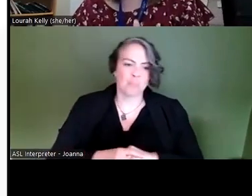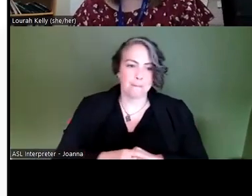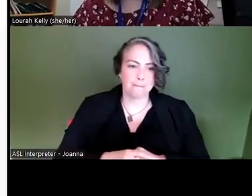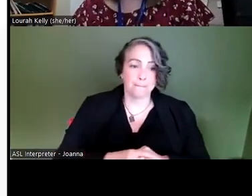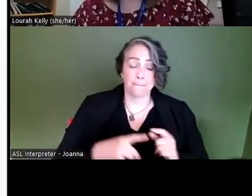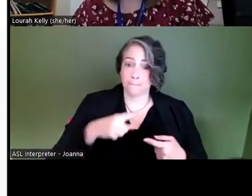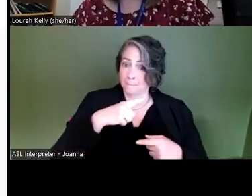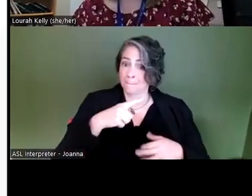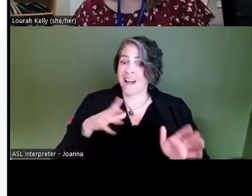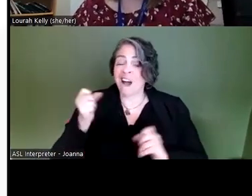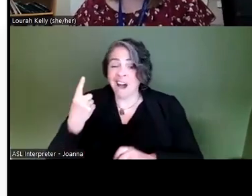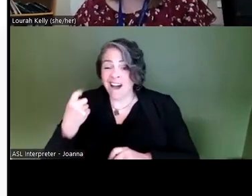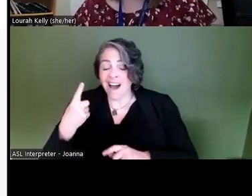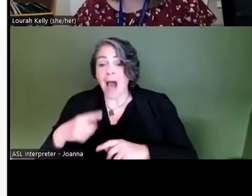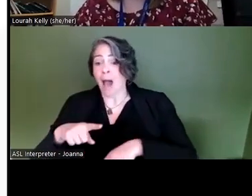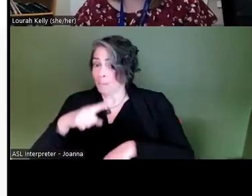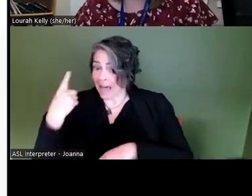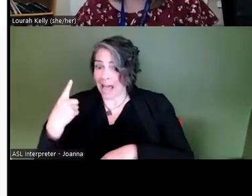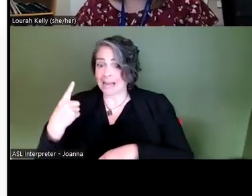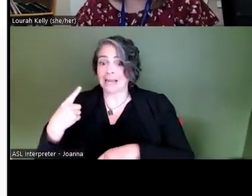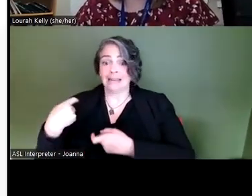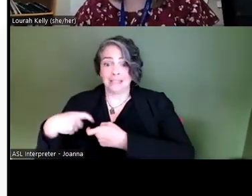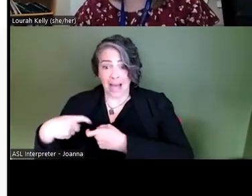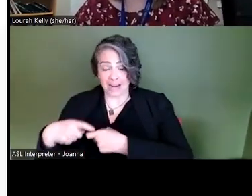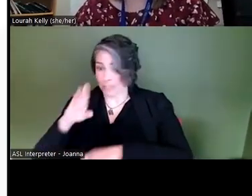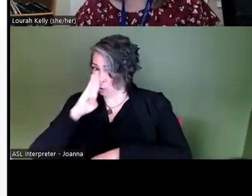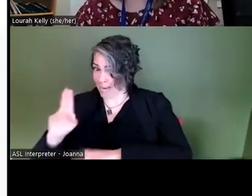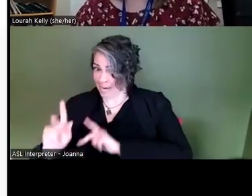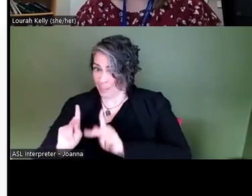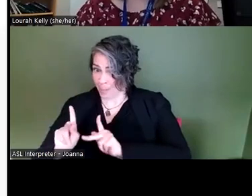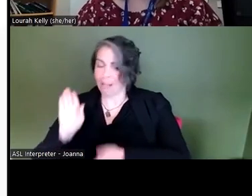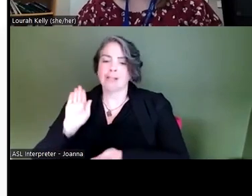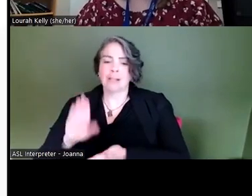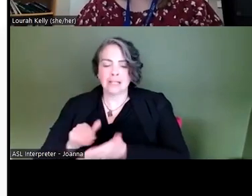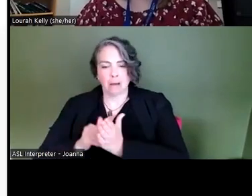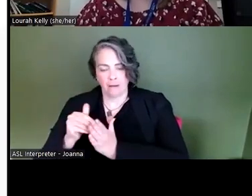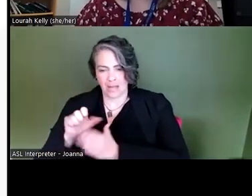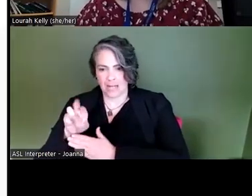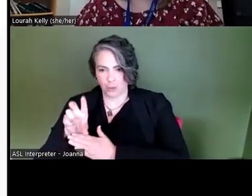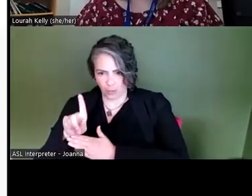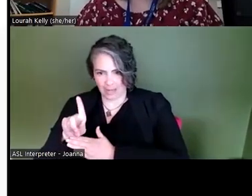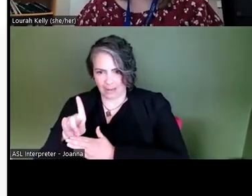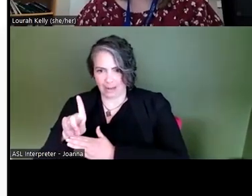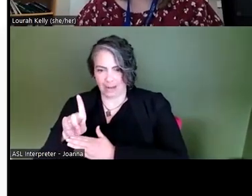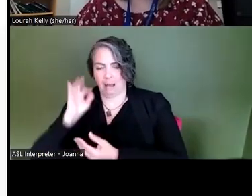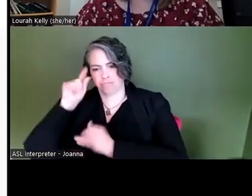lower rates of suicidal thoughts and substance use disorder compared to white heterosexual peers.